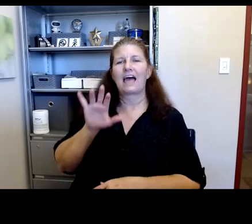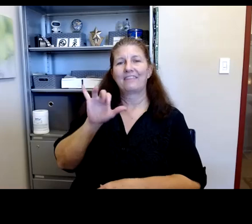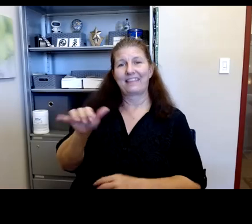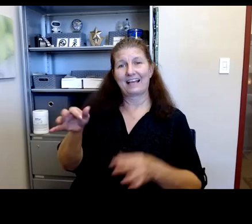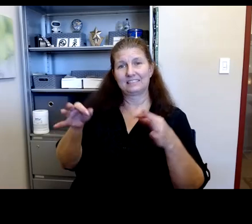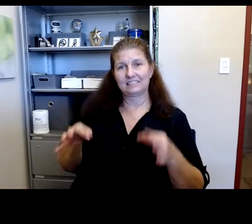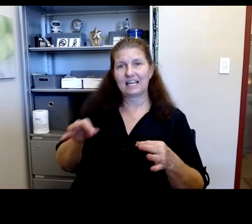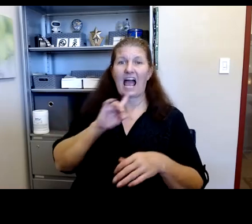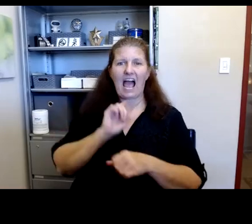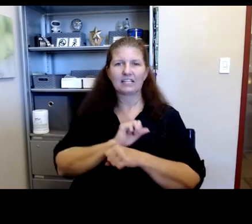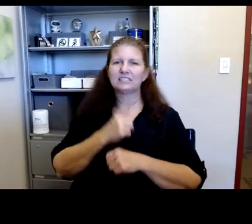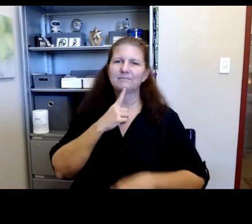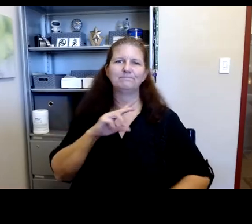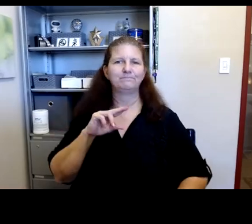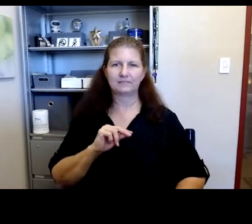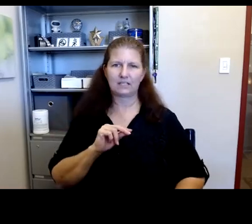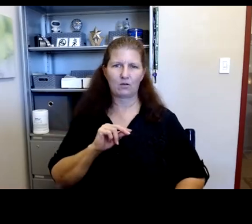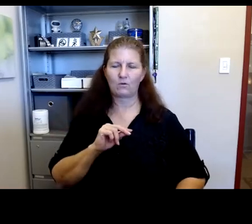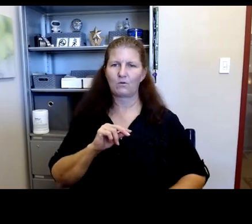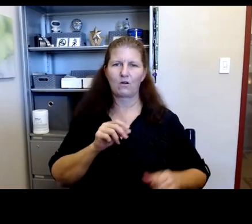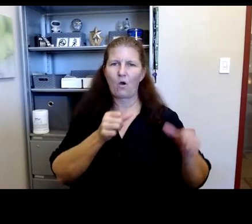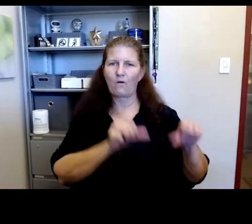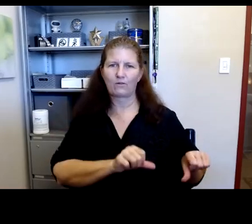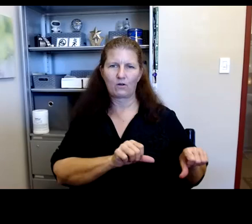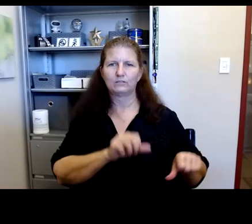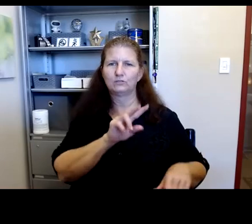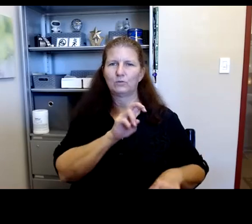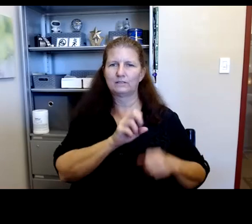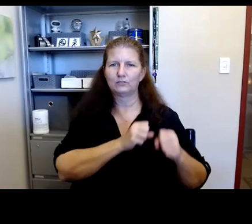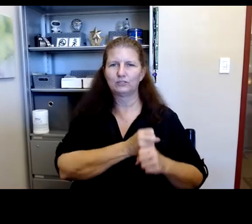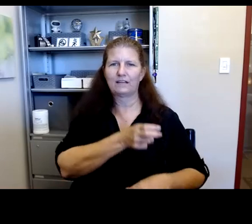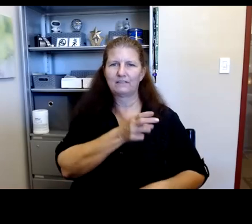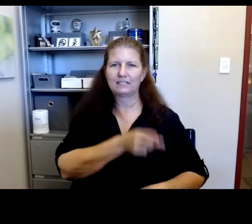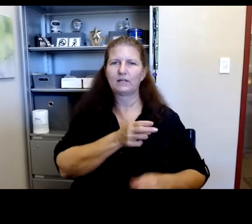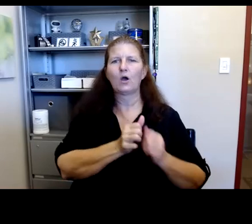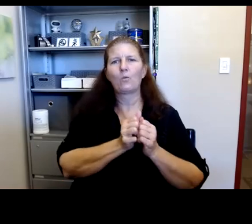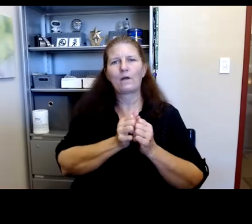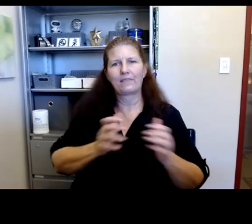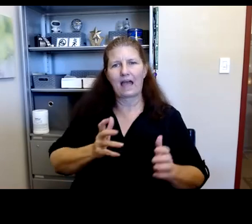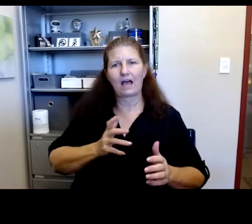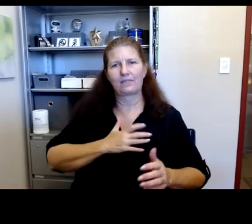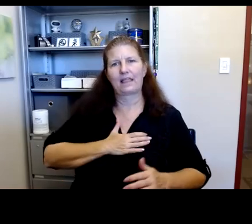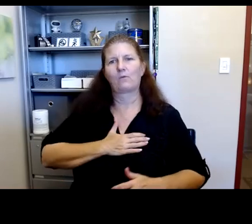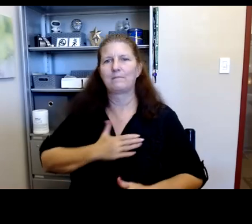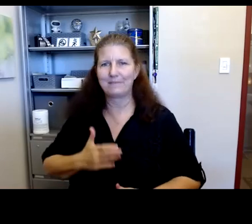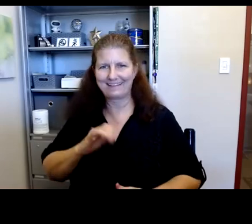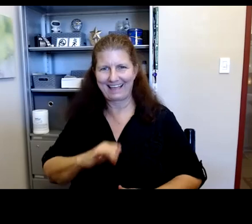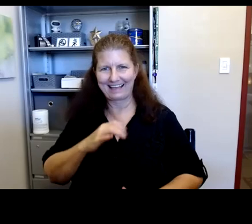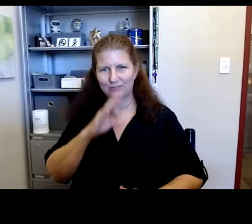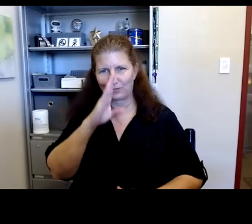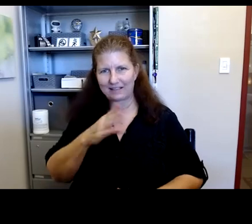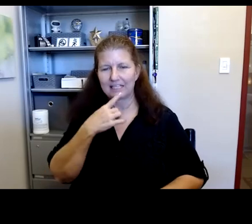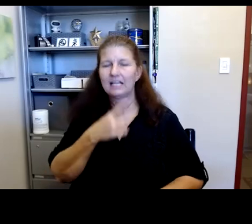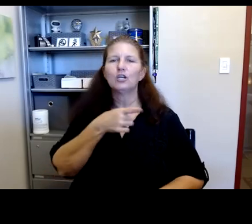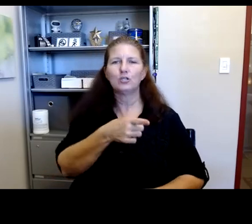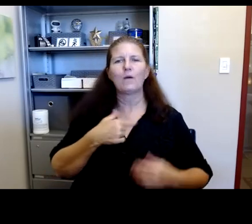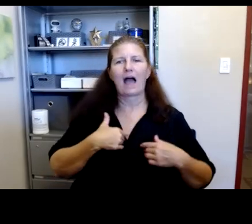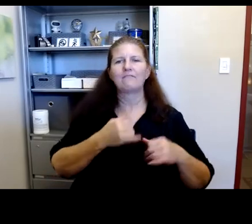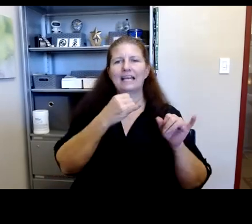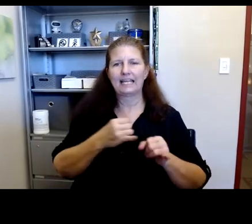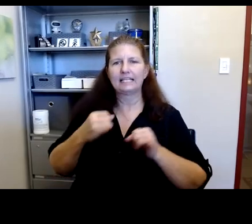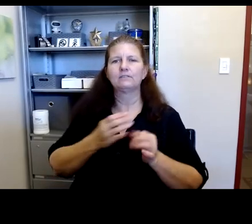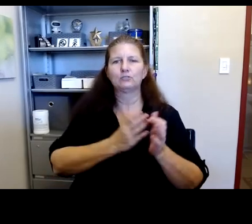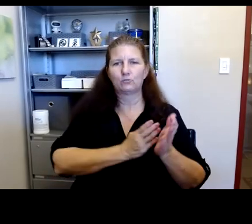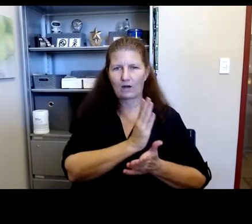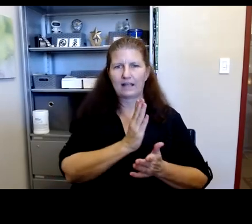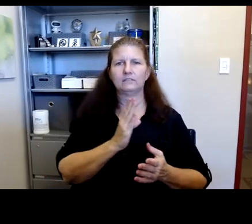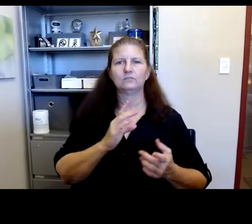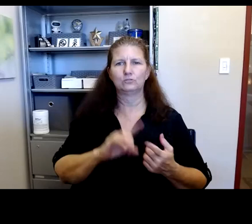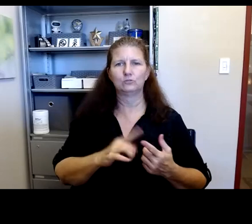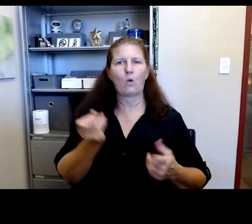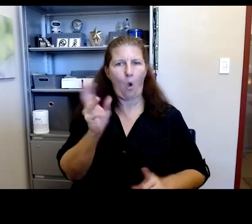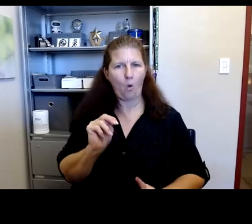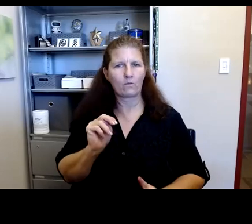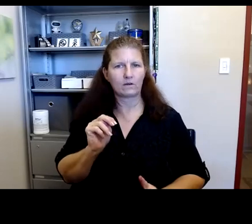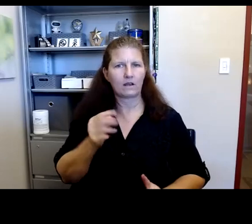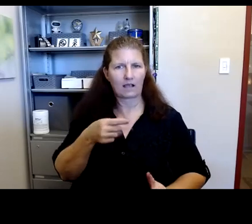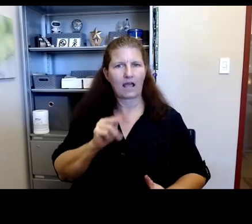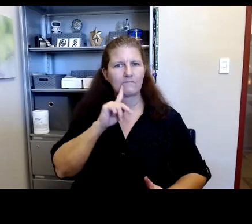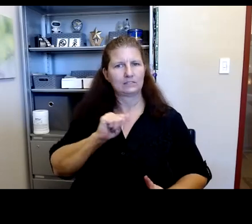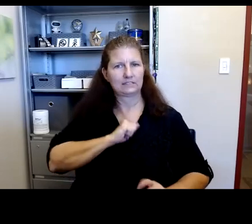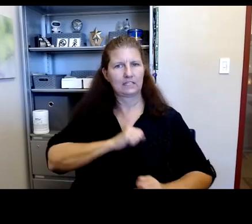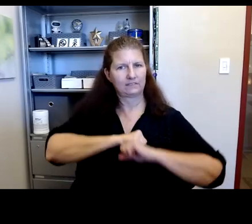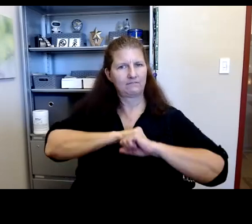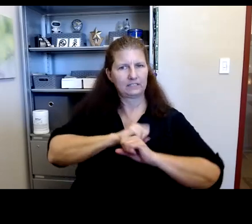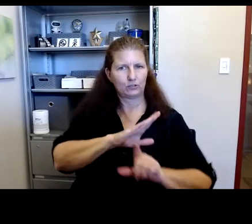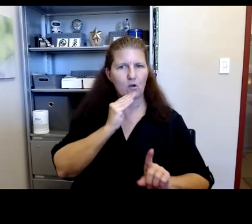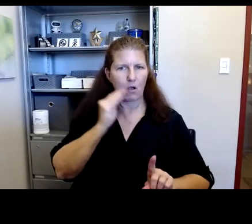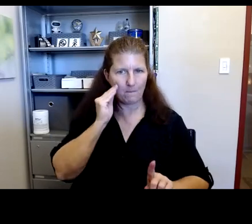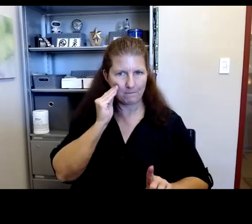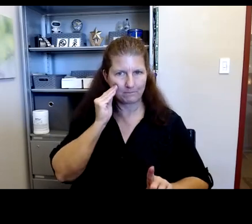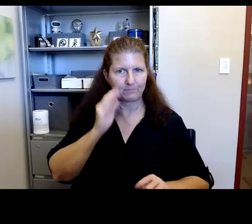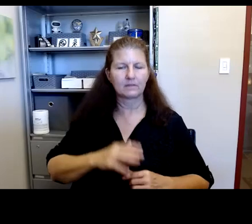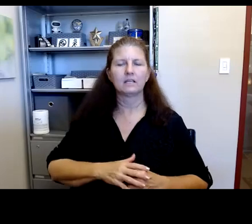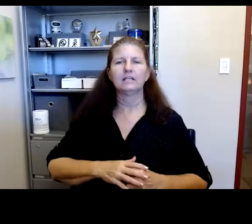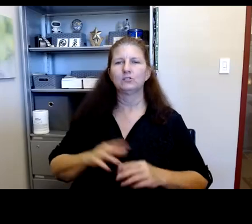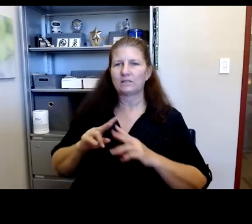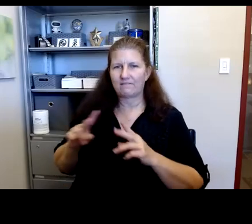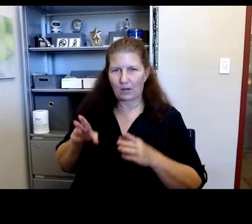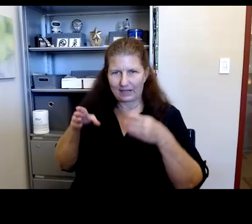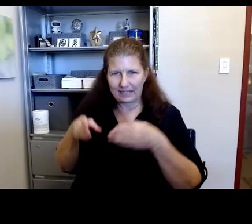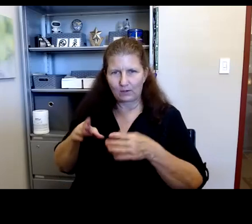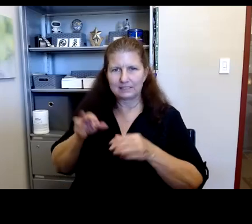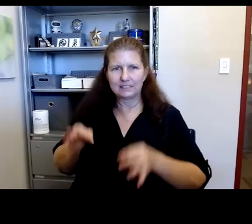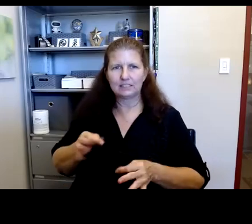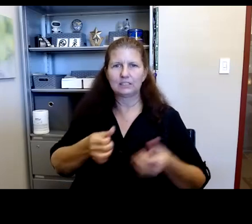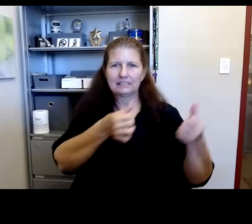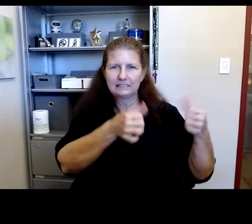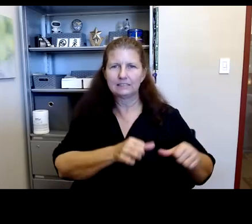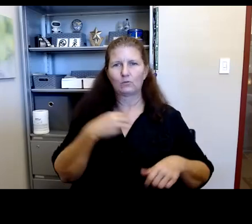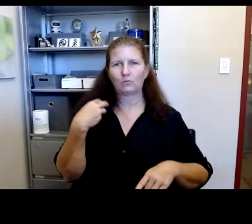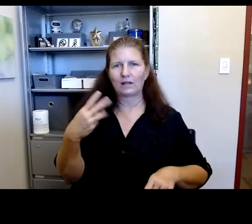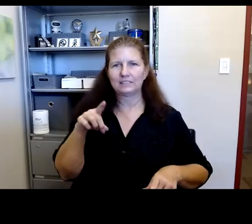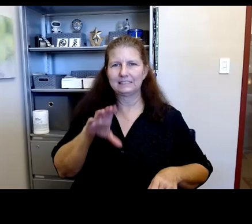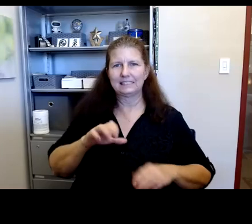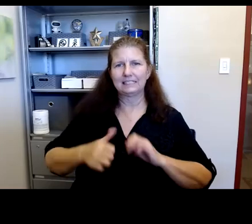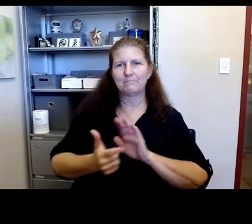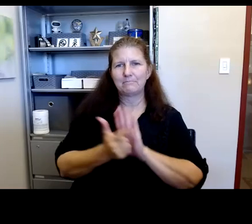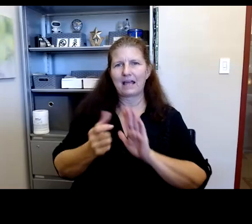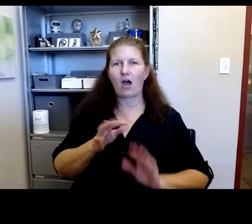Robyn Thomas: actually, no basically overruled two hundred years of precedent without kind of admitting they were overruling precedent, and said, You have an individual right under the second amendment to own a gun for self defense in your home. So a very, very narrow decision, striking down Washington Dc's ban on private good ownership,